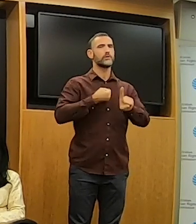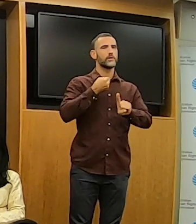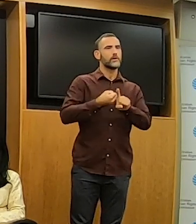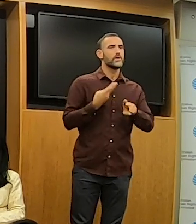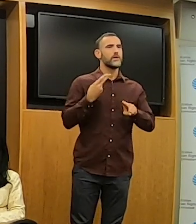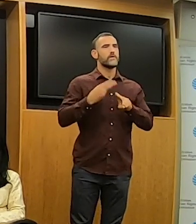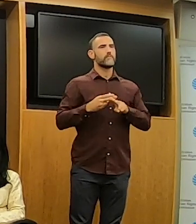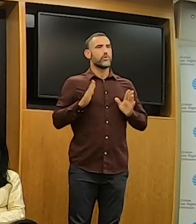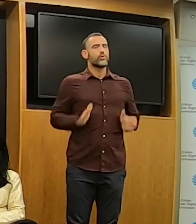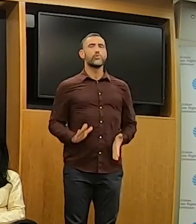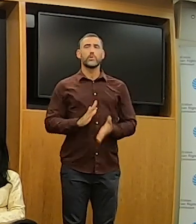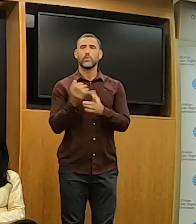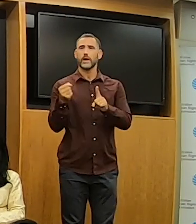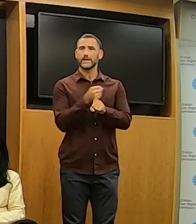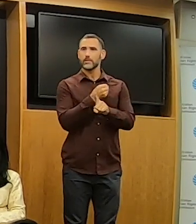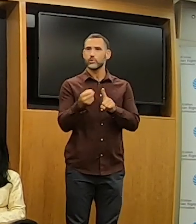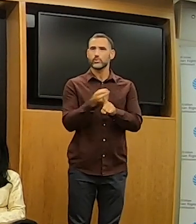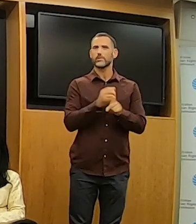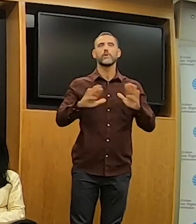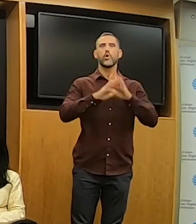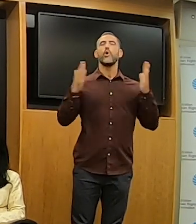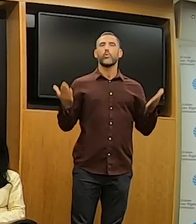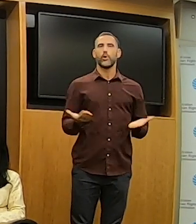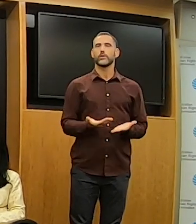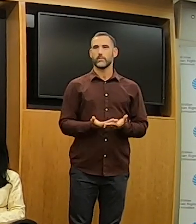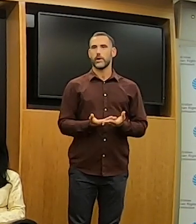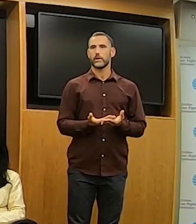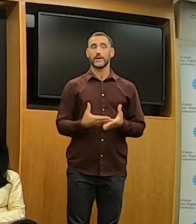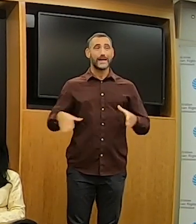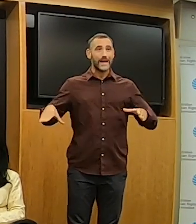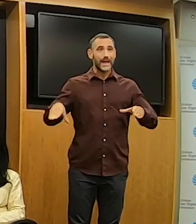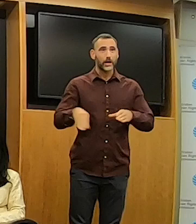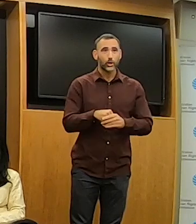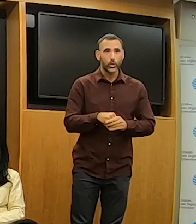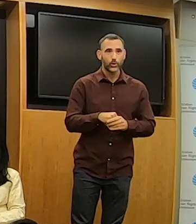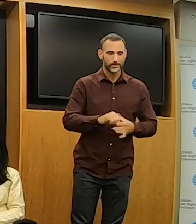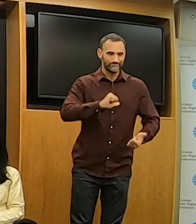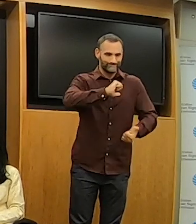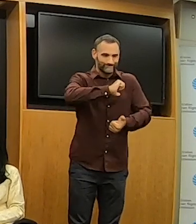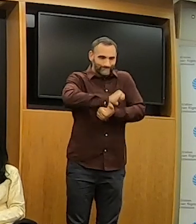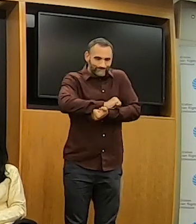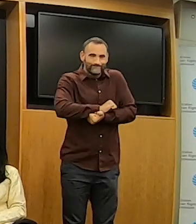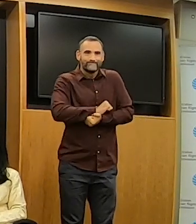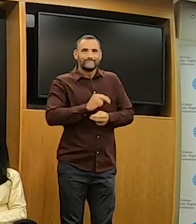on people with disabilities world-wide including the shackling of people with psycho-social disabilities,